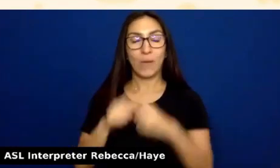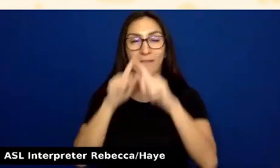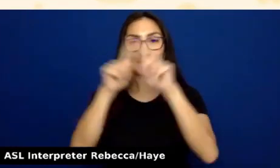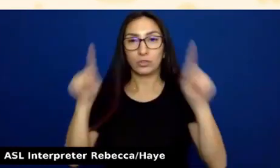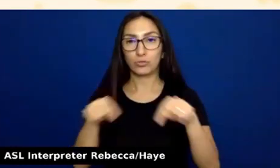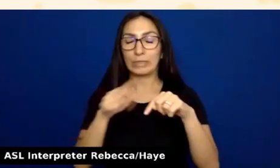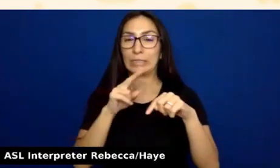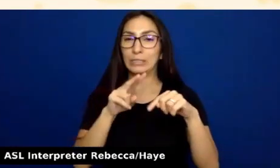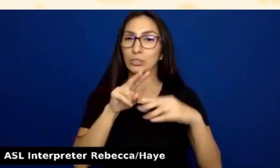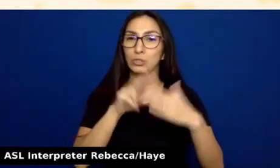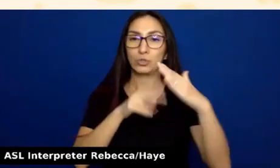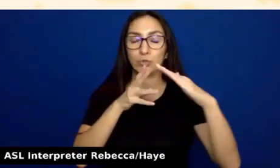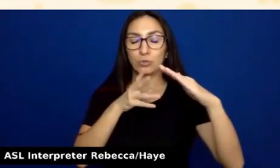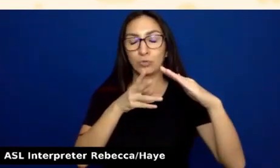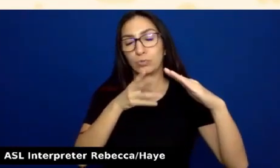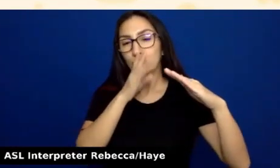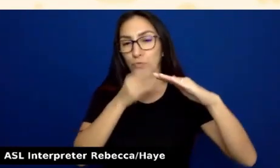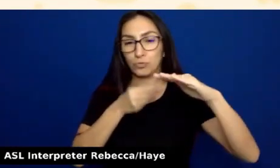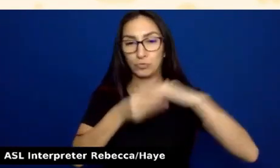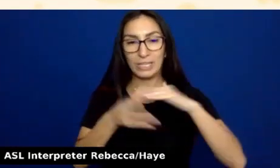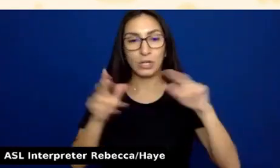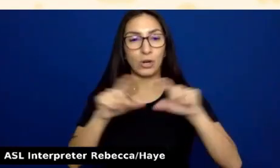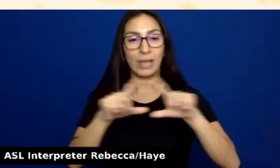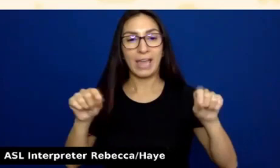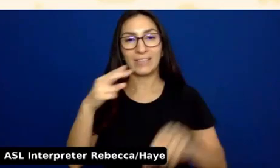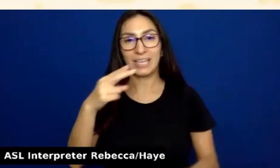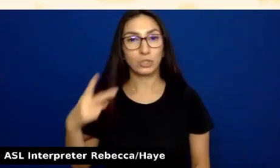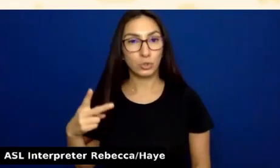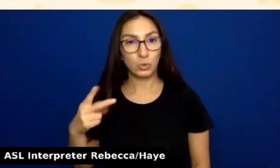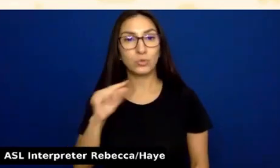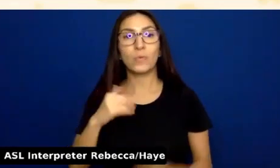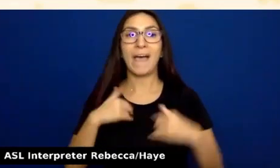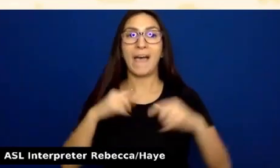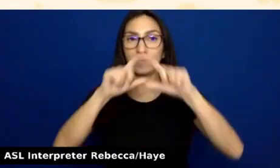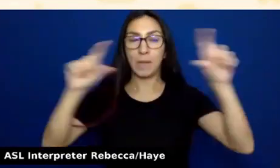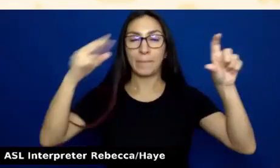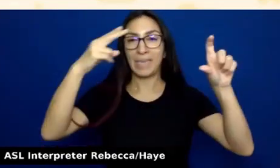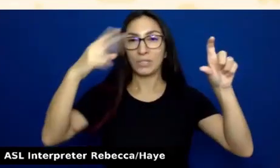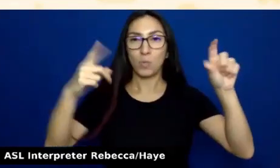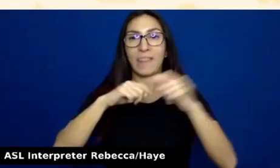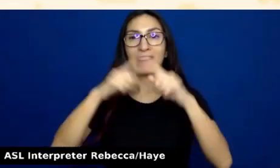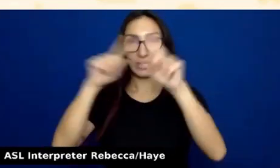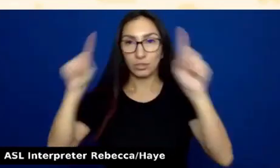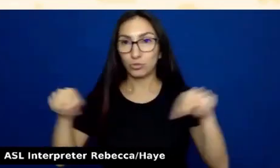So we have here on the page your H1, then we have the screen reader level for a footer.